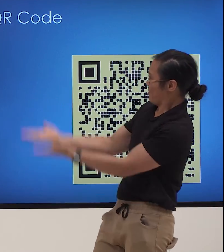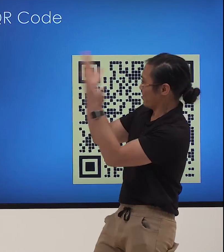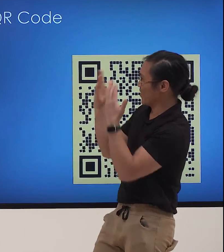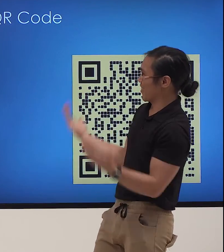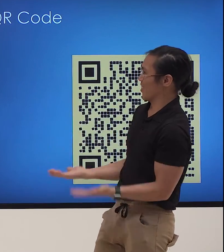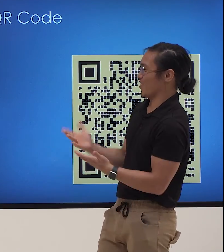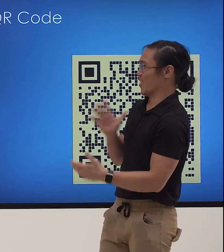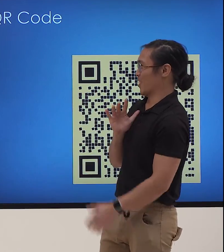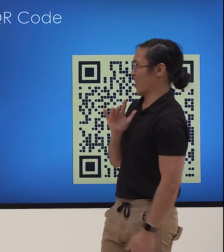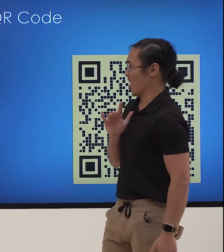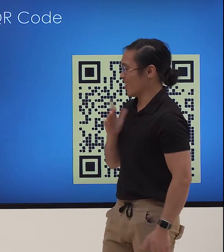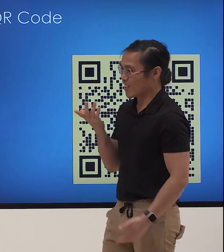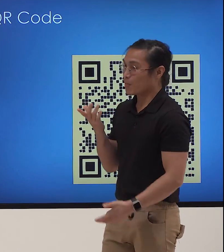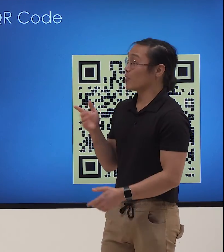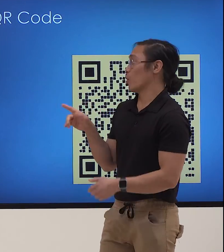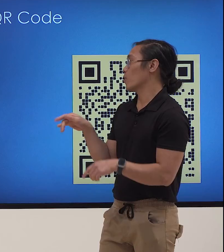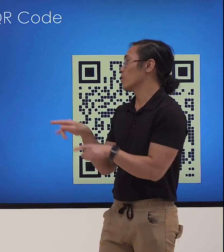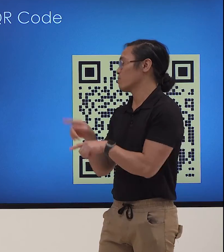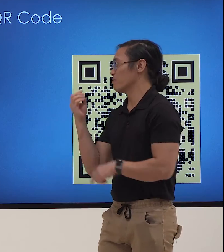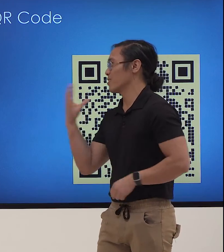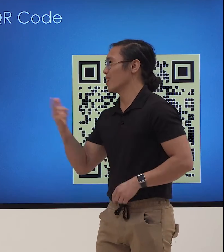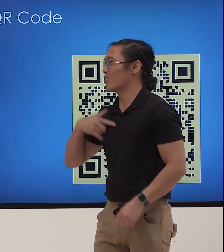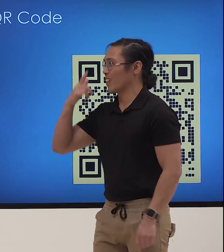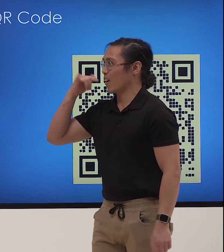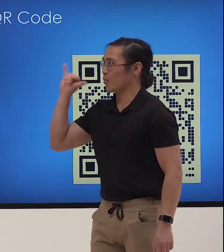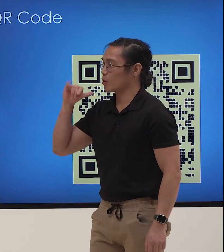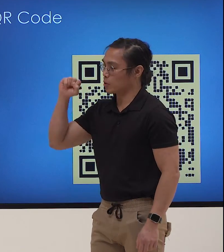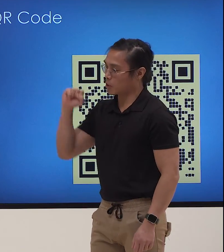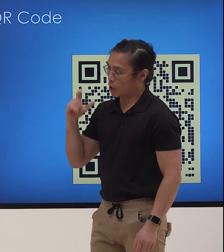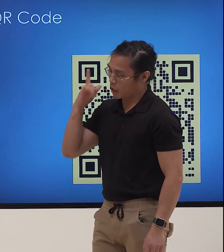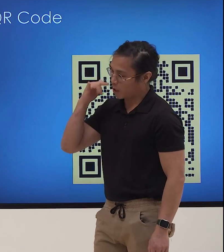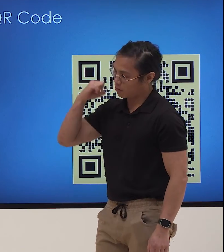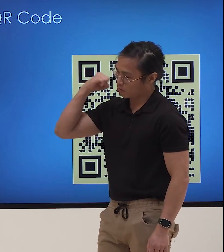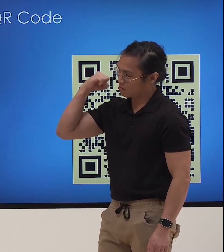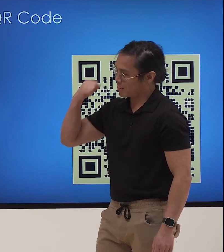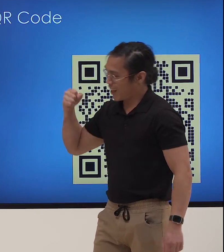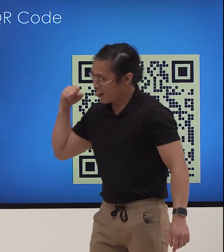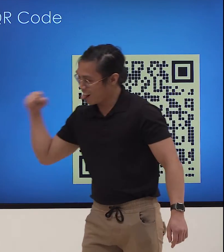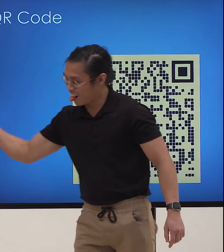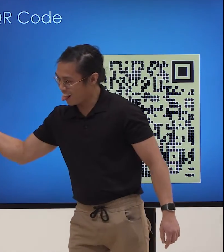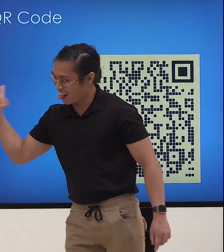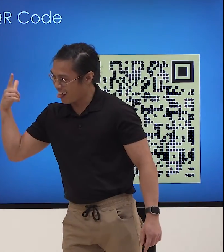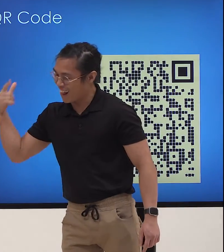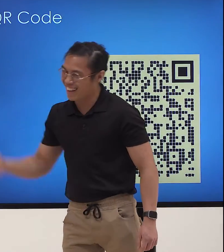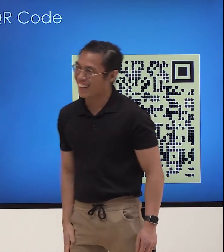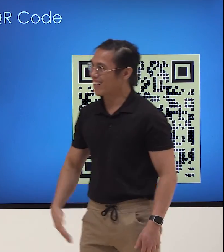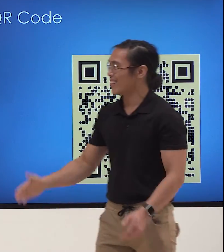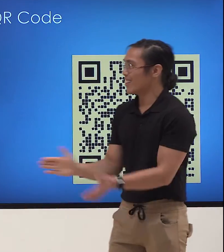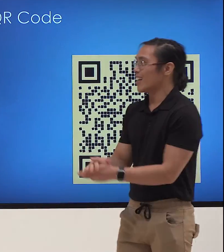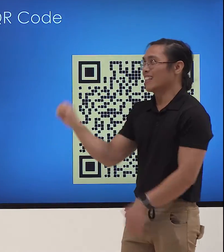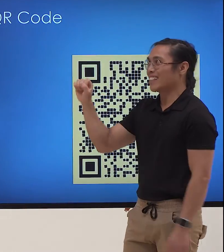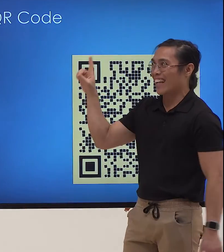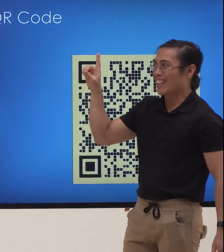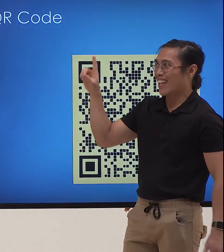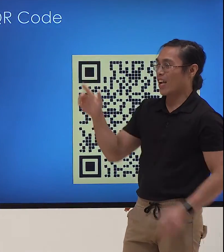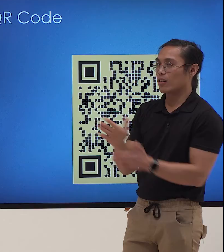I also--I'm from California, so, yeah, fellow Californian. I'm from San Diego. I'm actually going there soon.